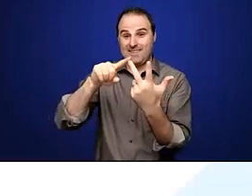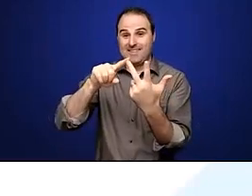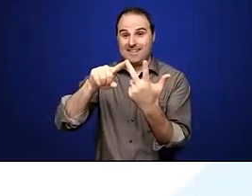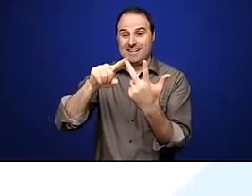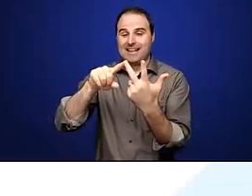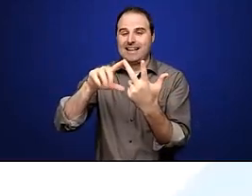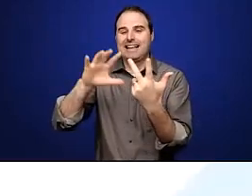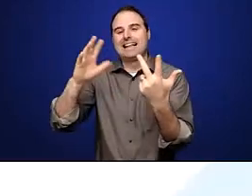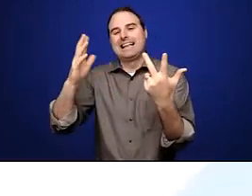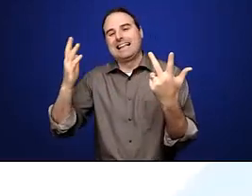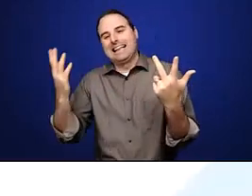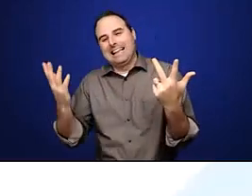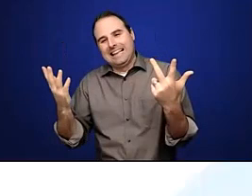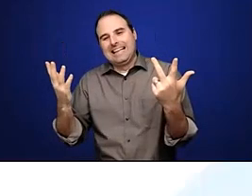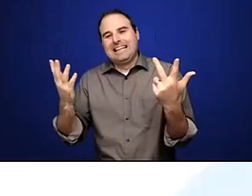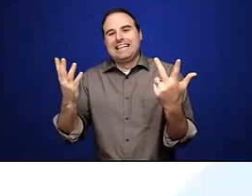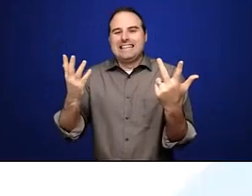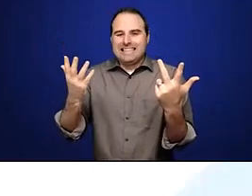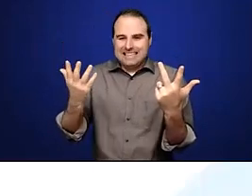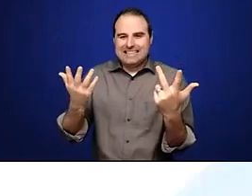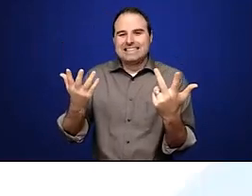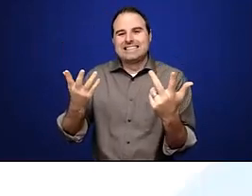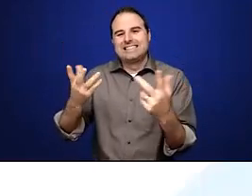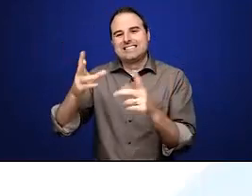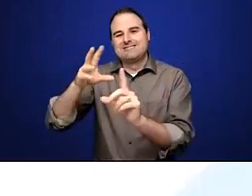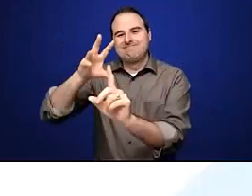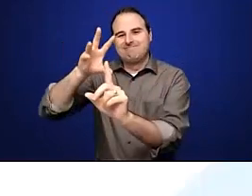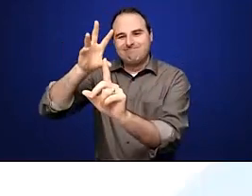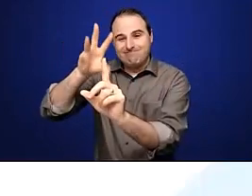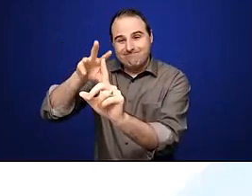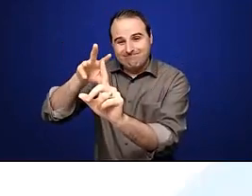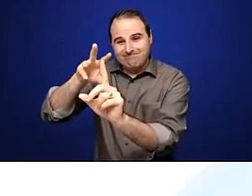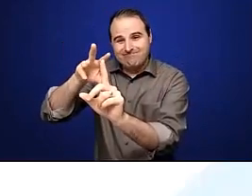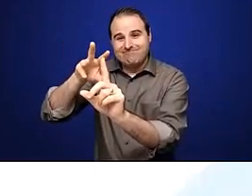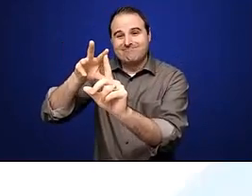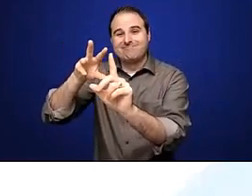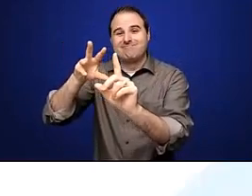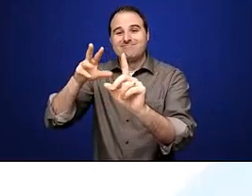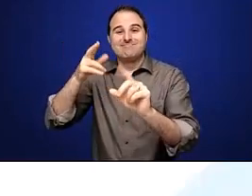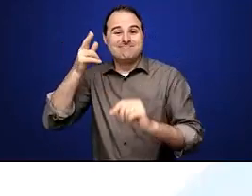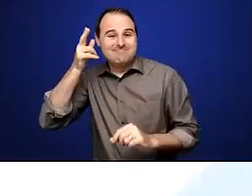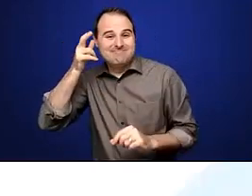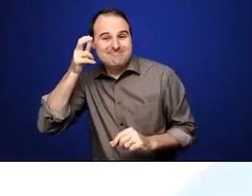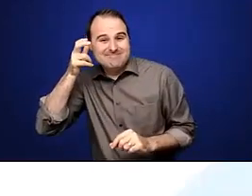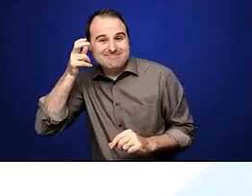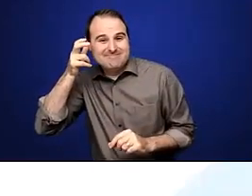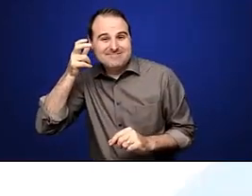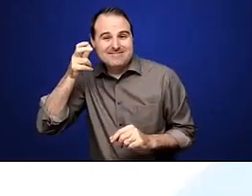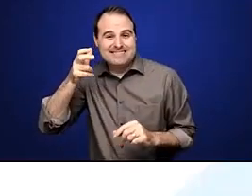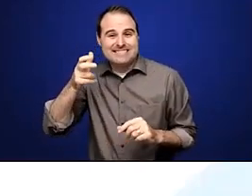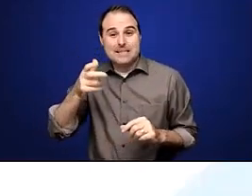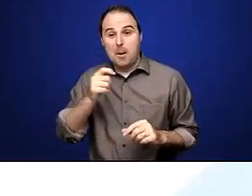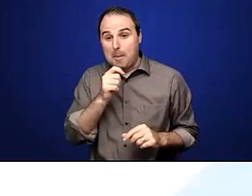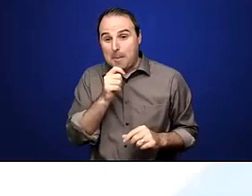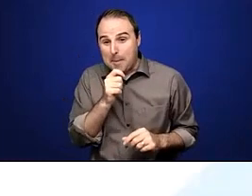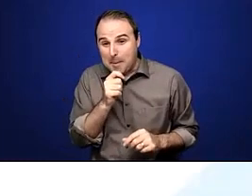the best for the online component, as well as the microphones that were working for the in-person.